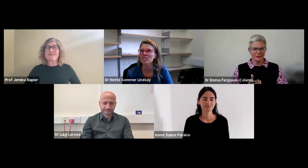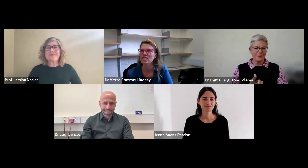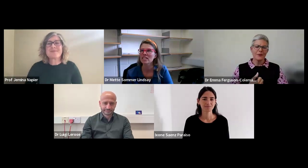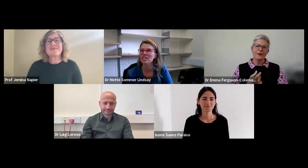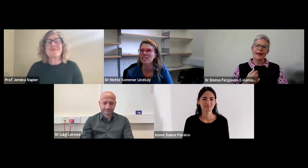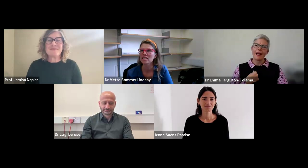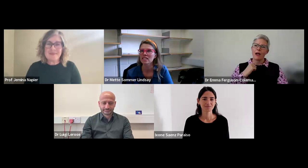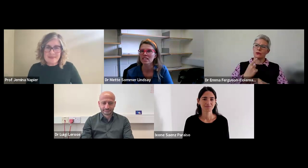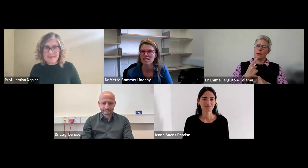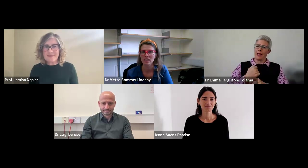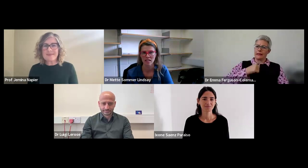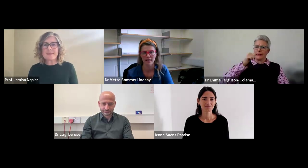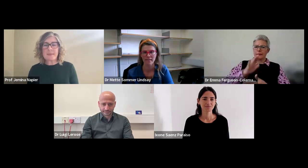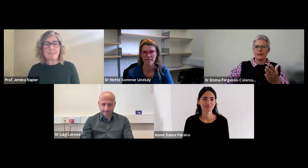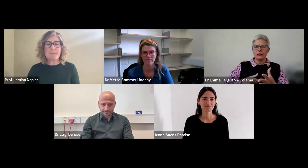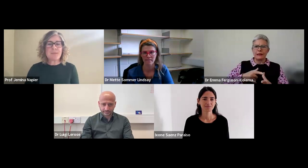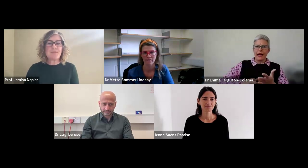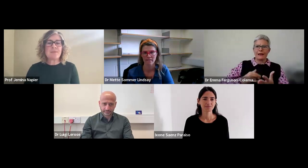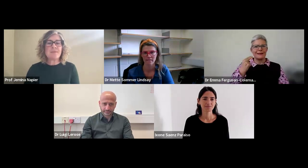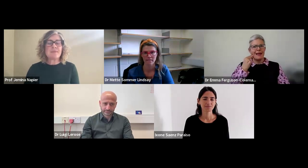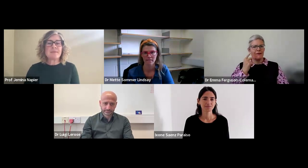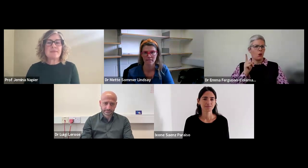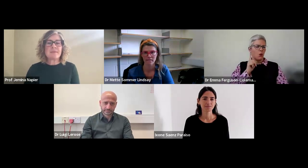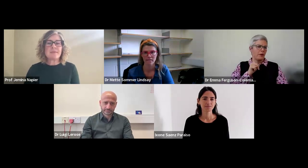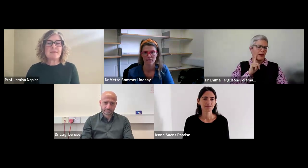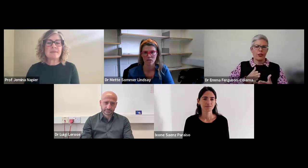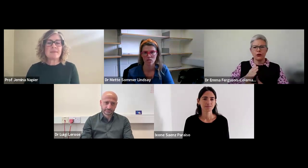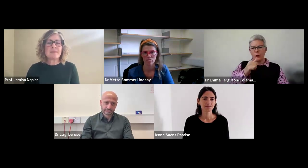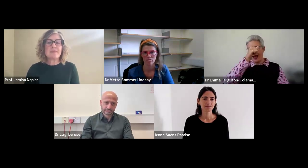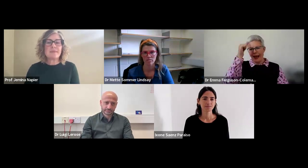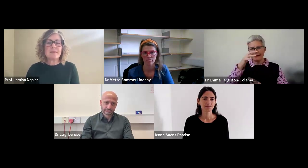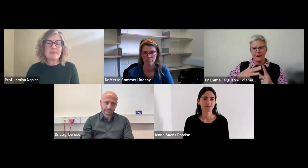I'm delighted to be part of this panel. Just talking about my own experience as